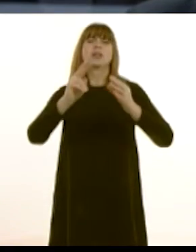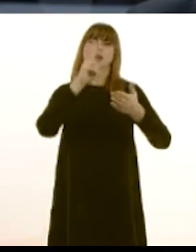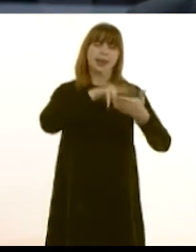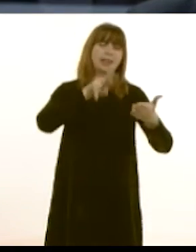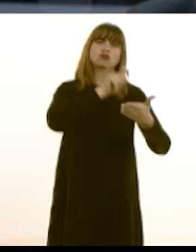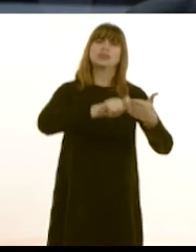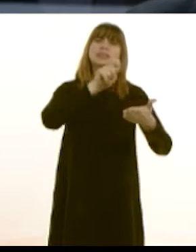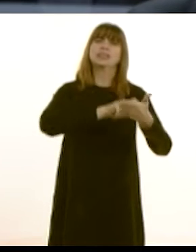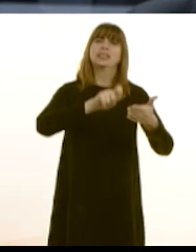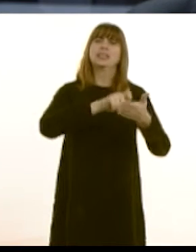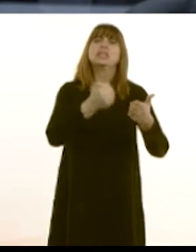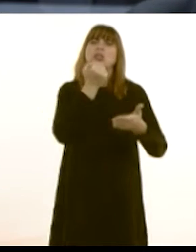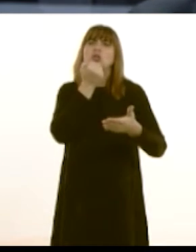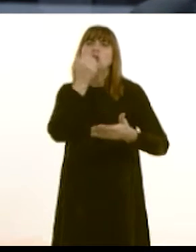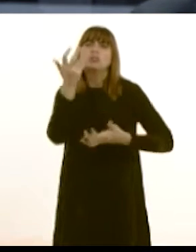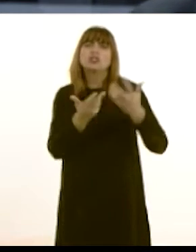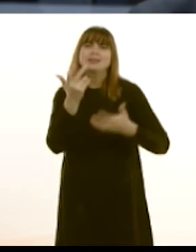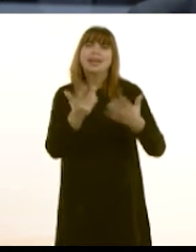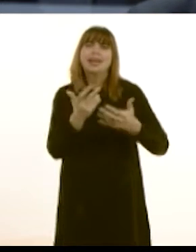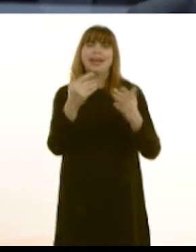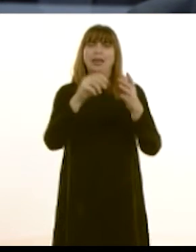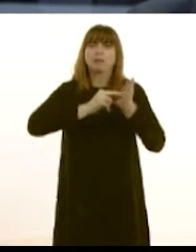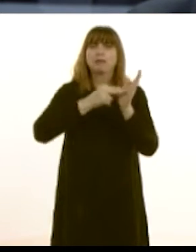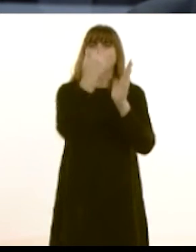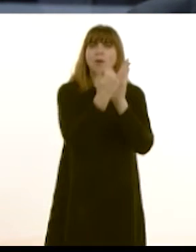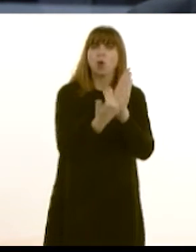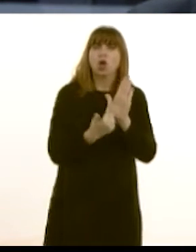would transform standards of literacy and numeracy in Wales.